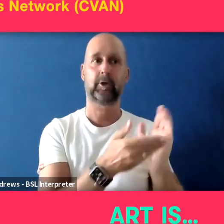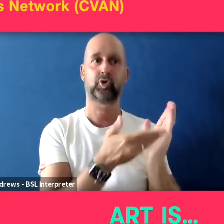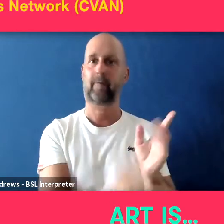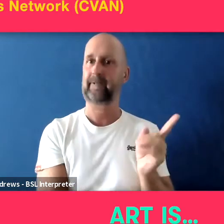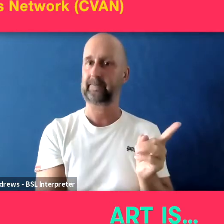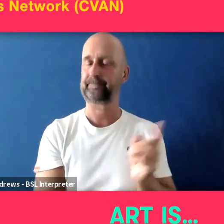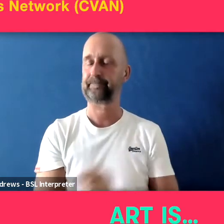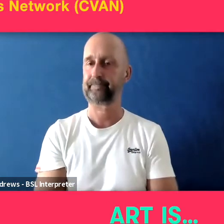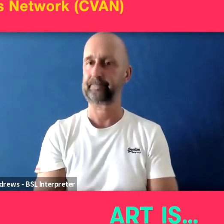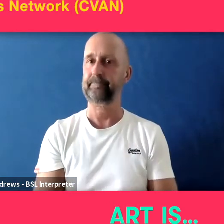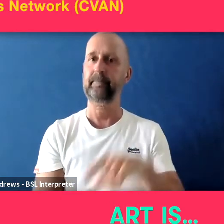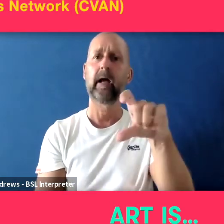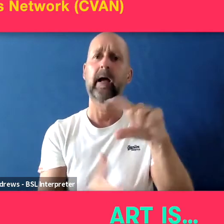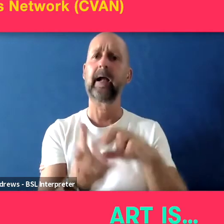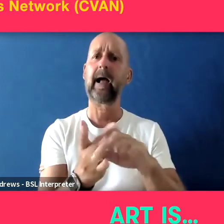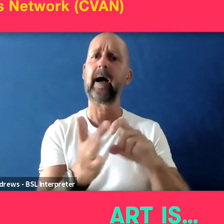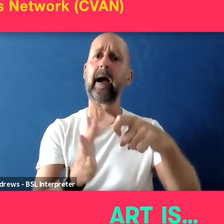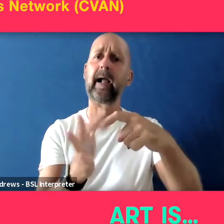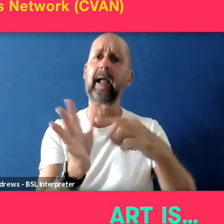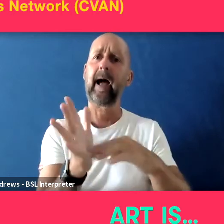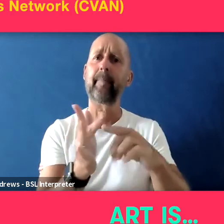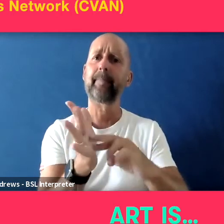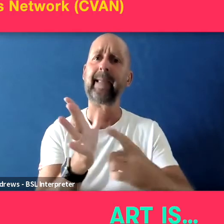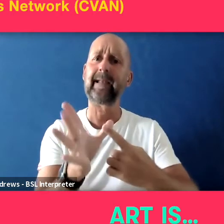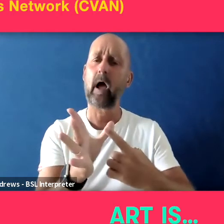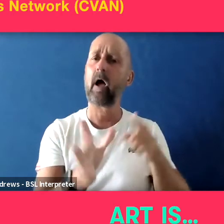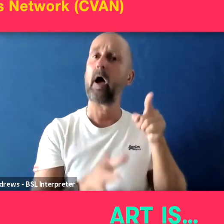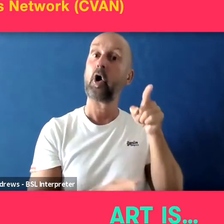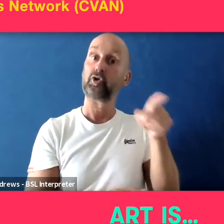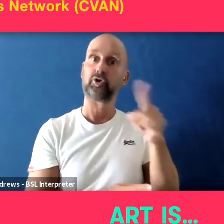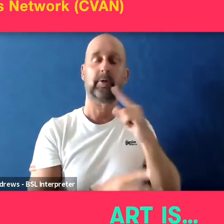Kamina Walton is one of the founding Directors and has crafted a progressive approach to